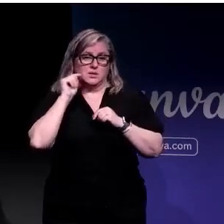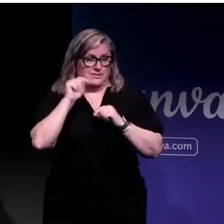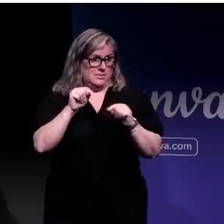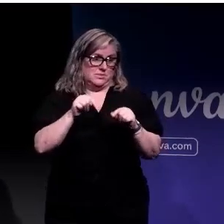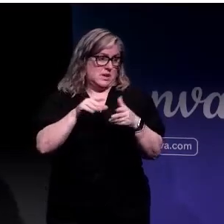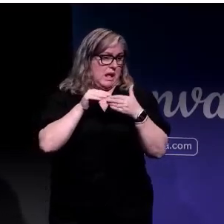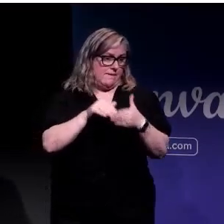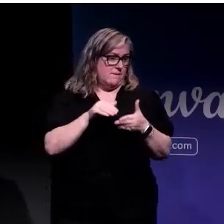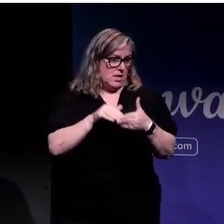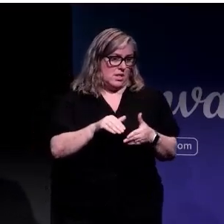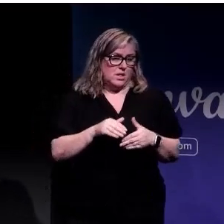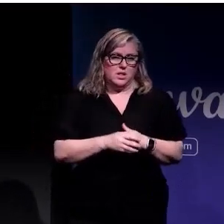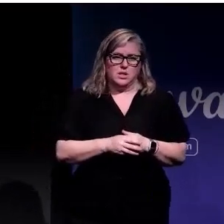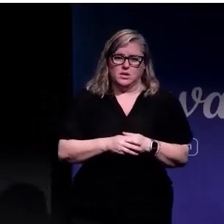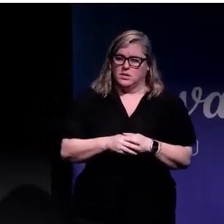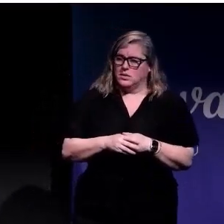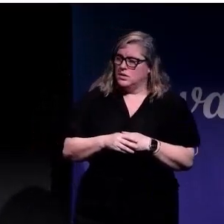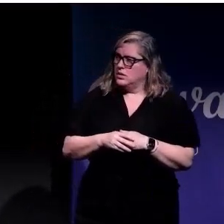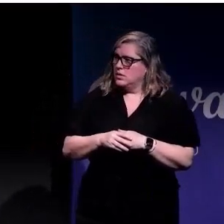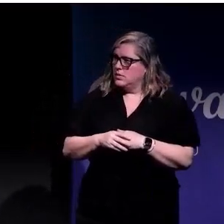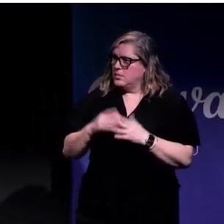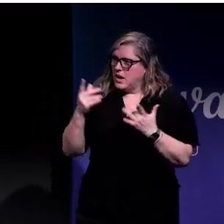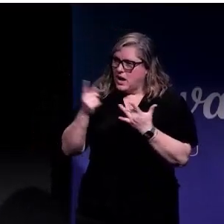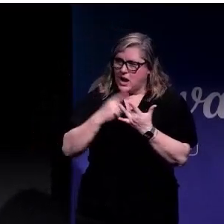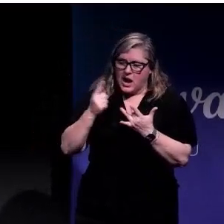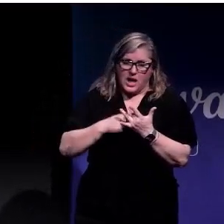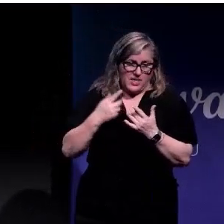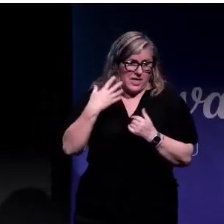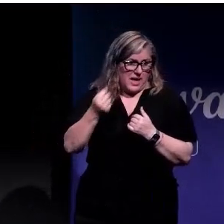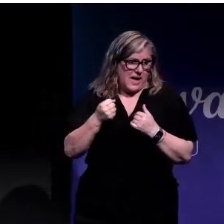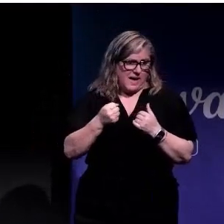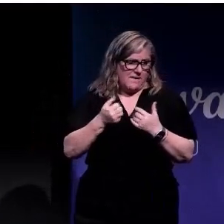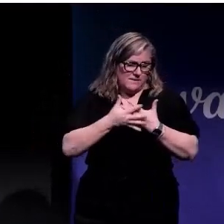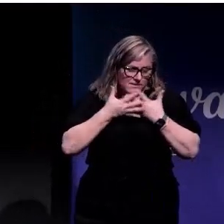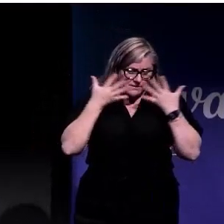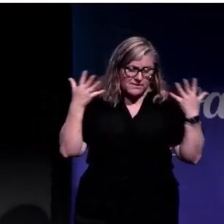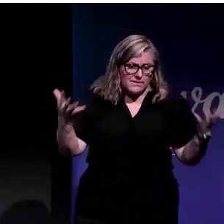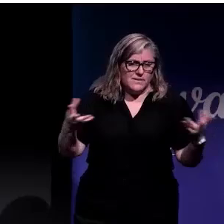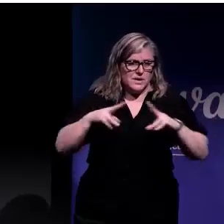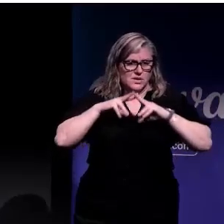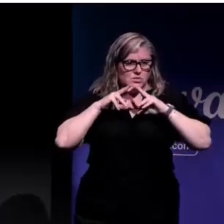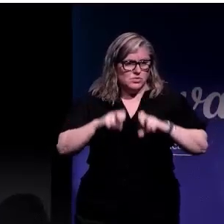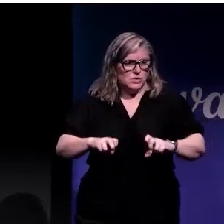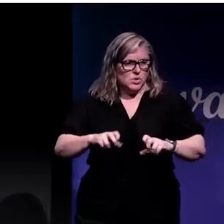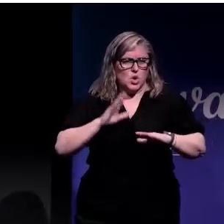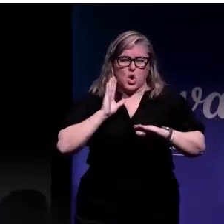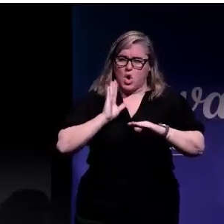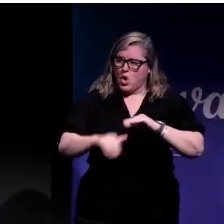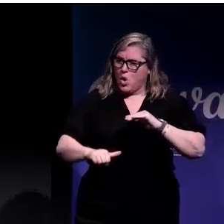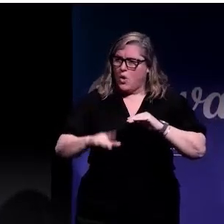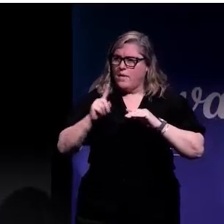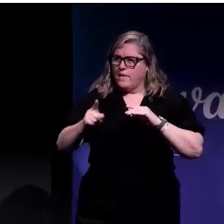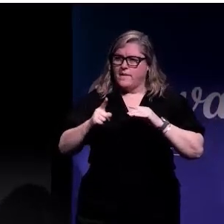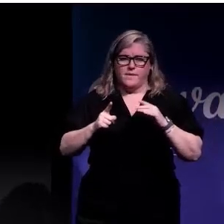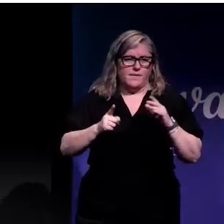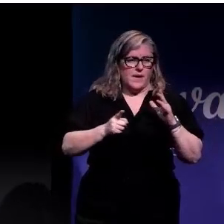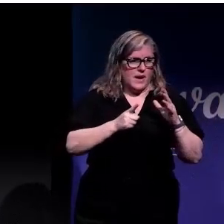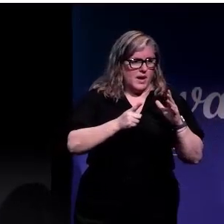But what's also a really big help is that there's a slew of research out there about how substances actually do affect people, right?